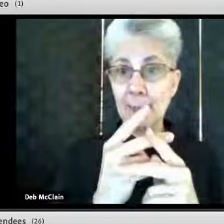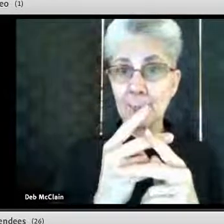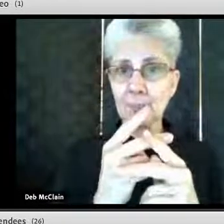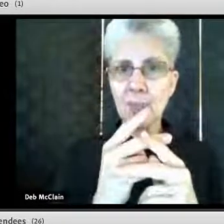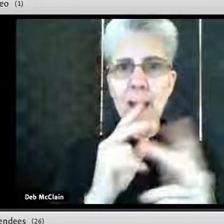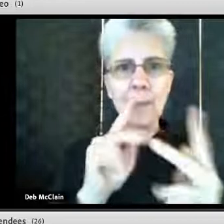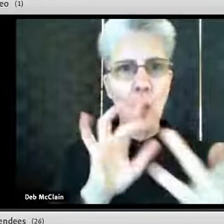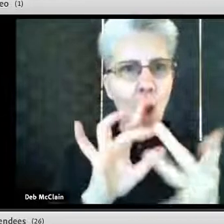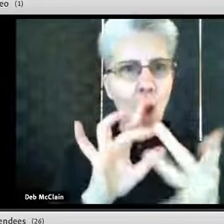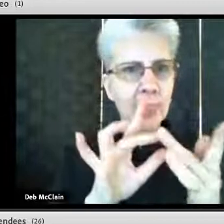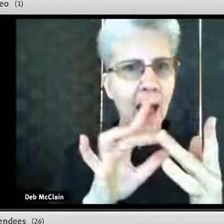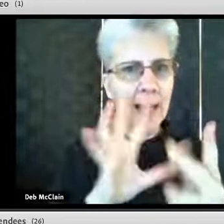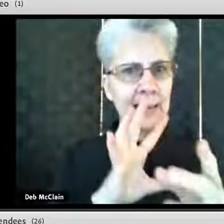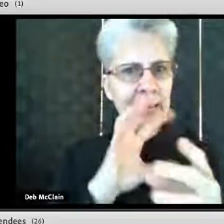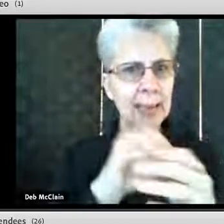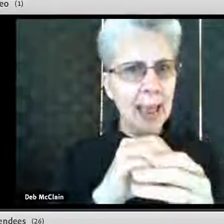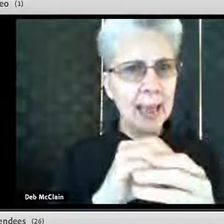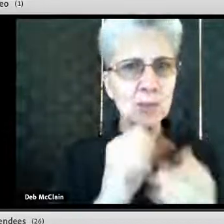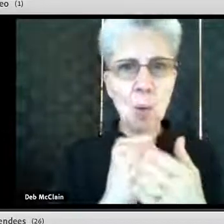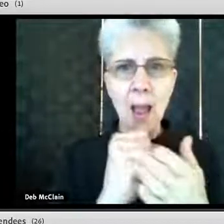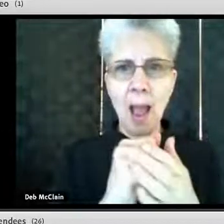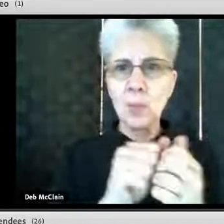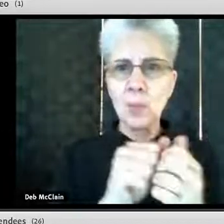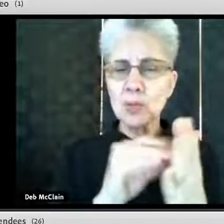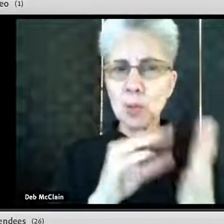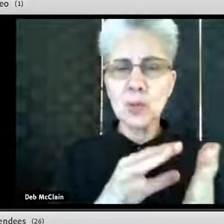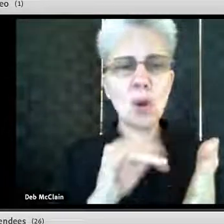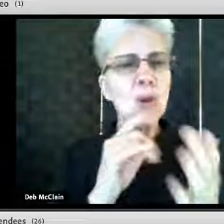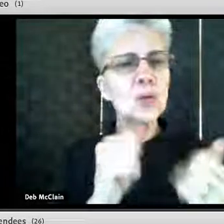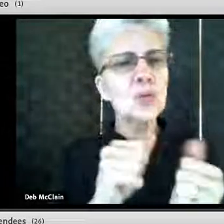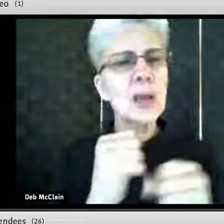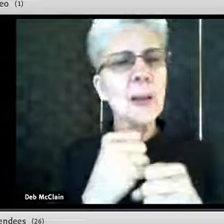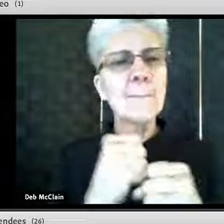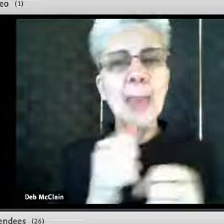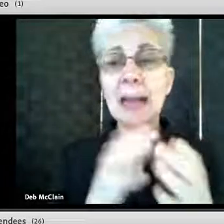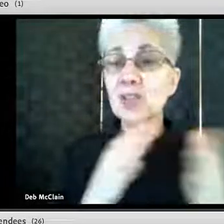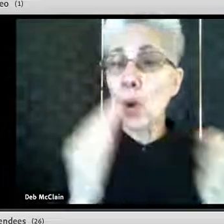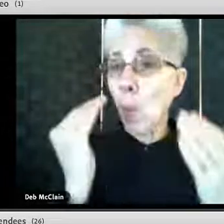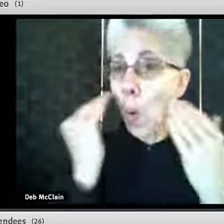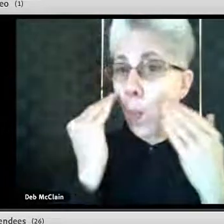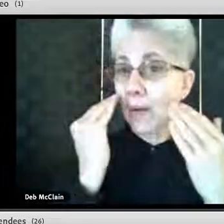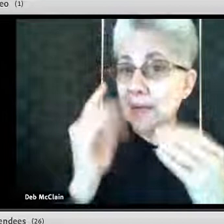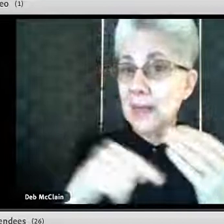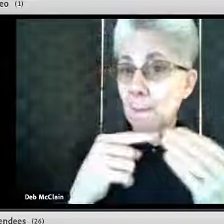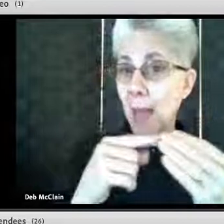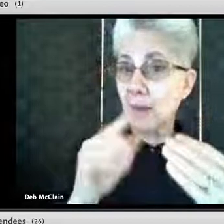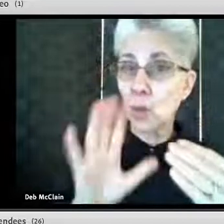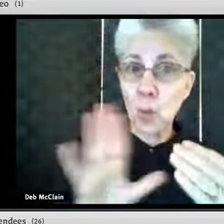Are you trying to help distance learner students? Are you just trying to make a general awareness of library services